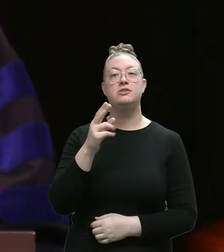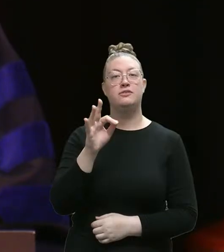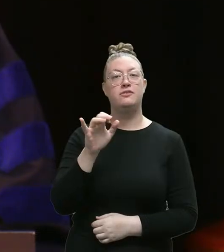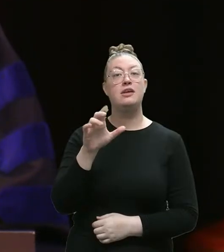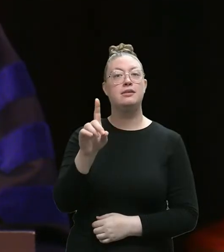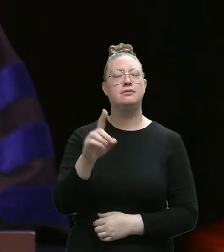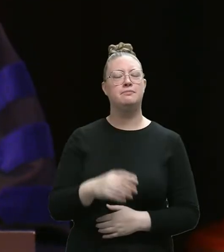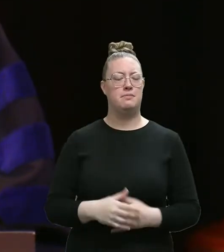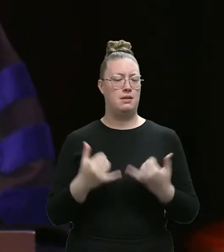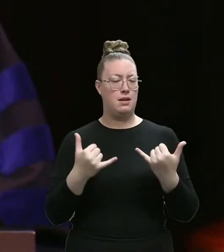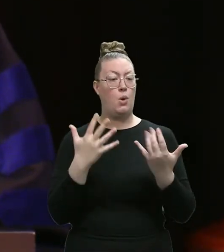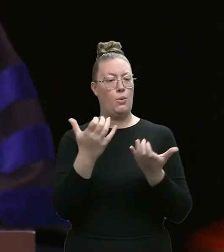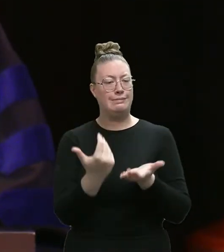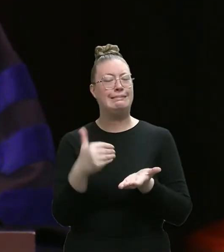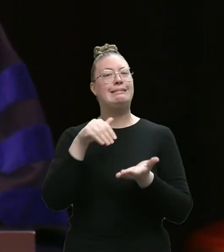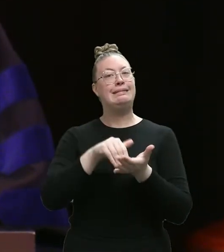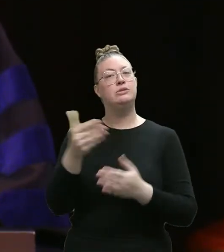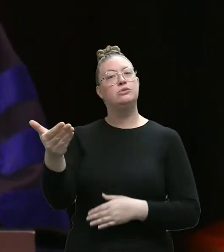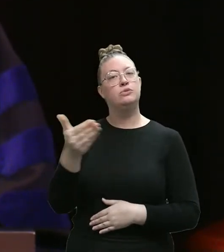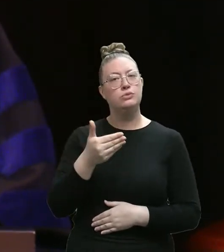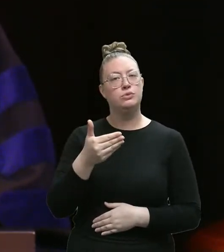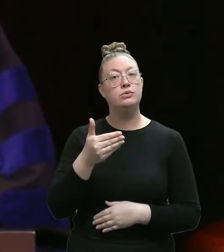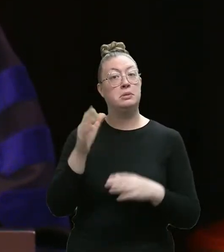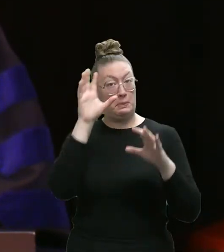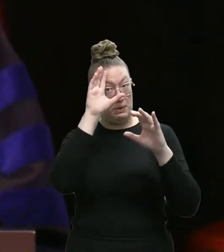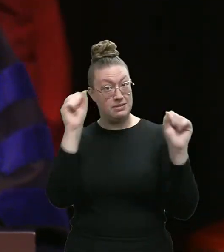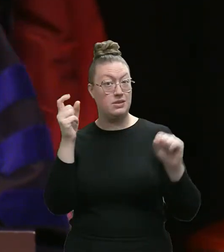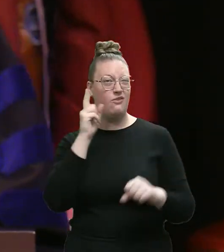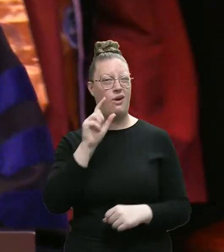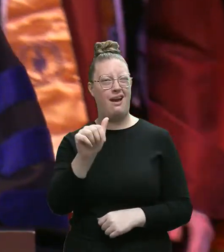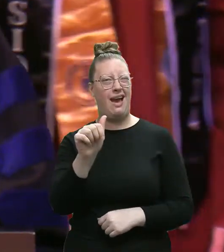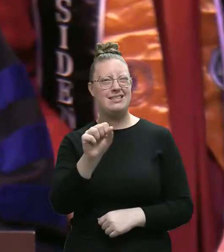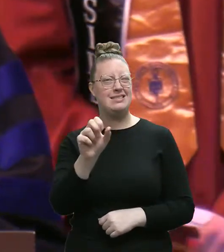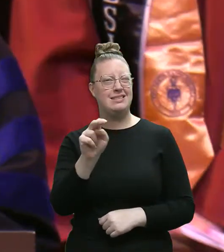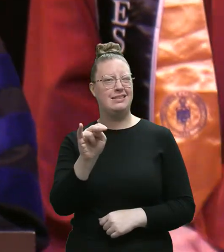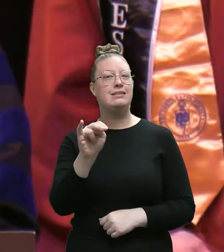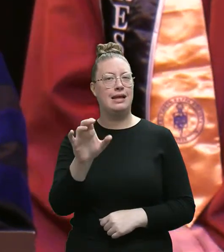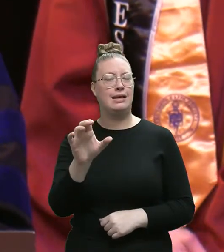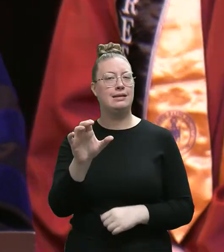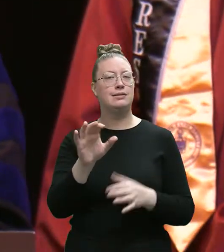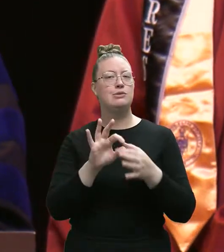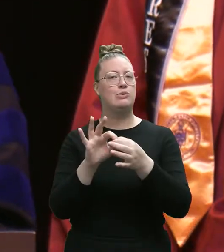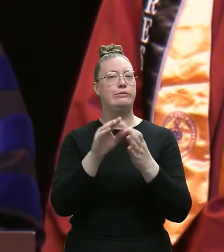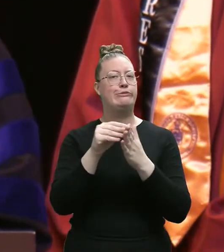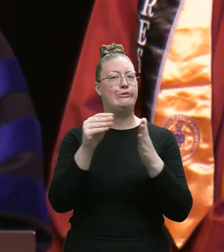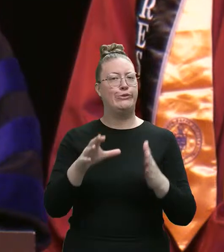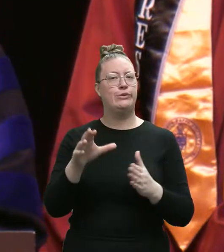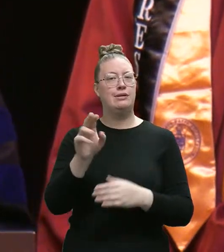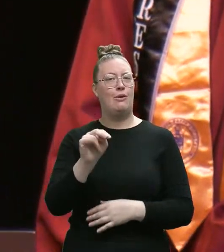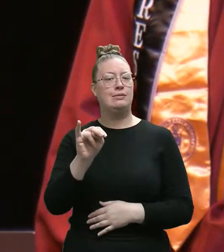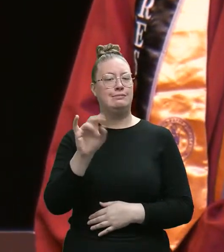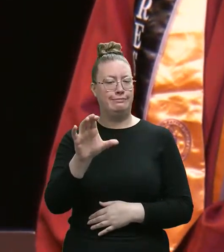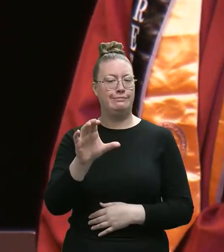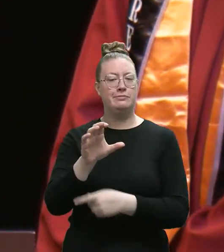I don't expect that. Nothing signals a great speaker better than having them be brief.